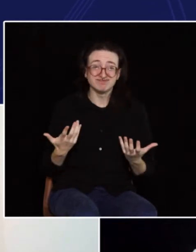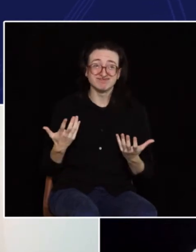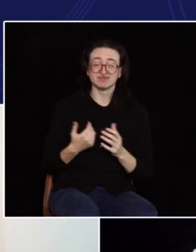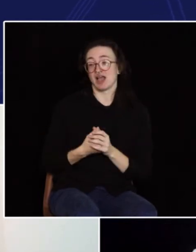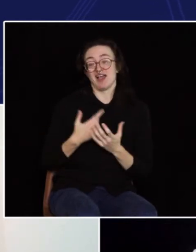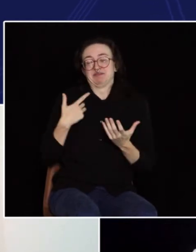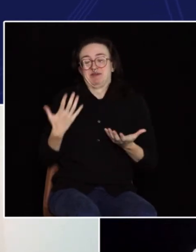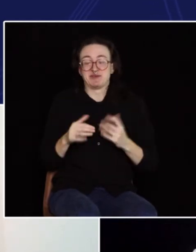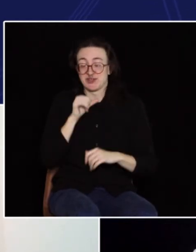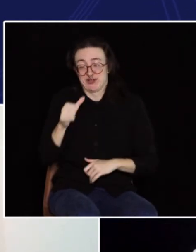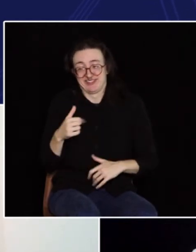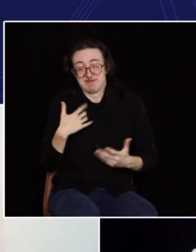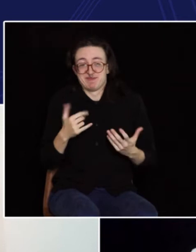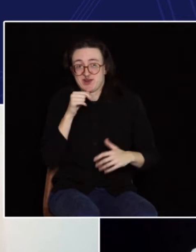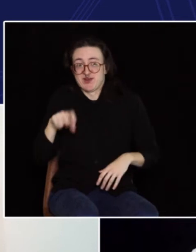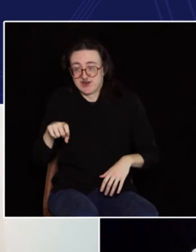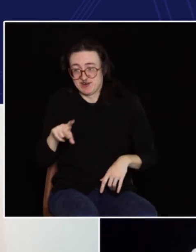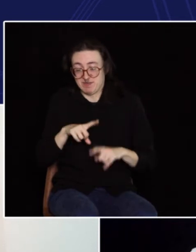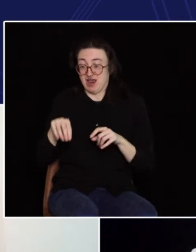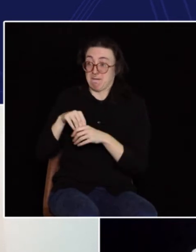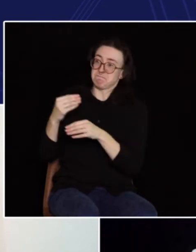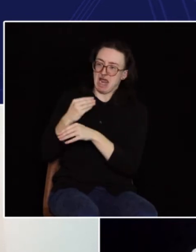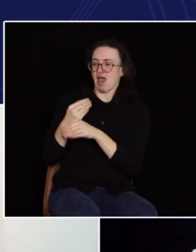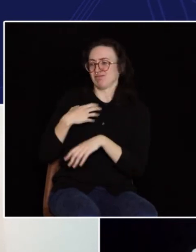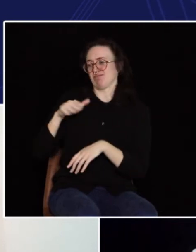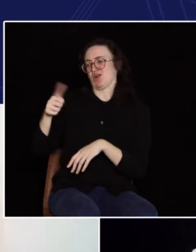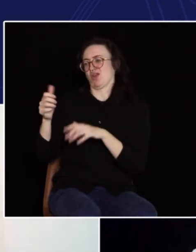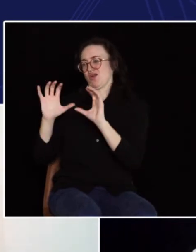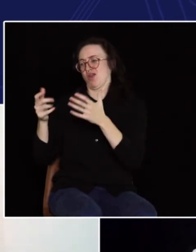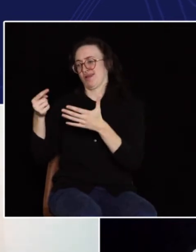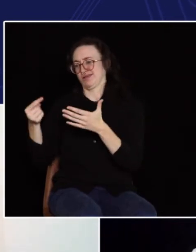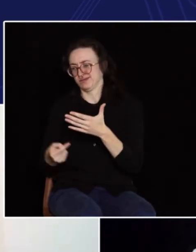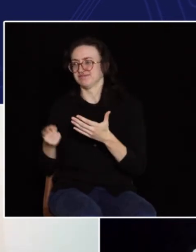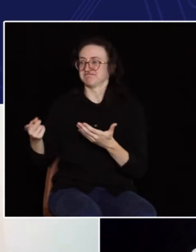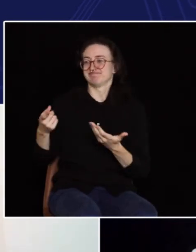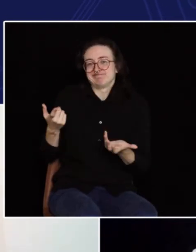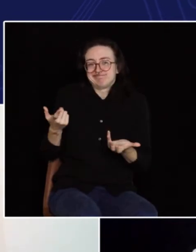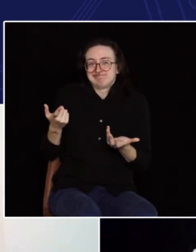I probably shouldn't -- shouldn't be doing this but, in math and those all those classes,